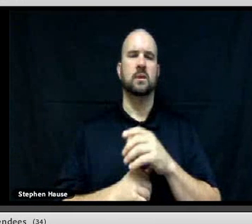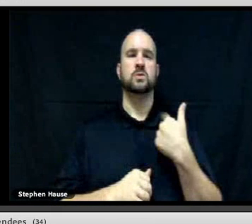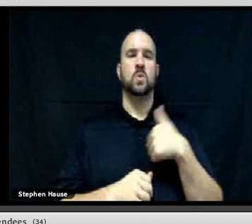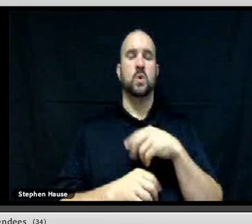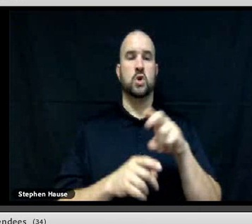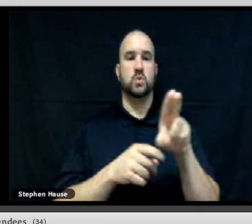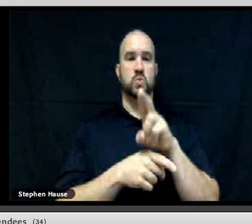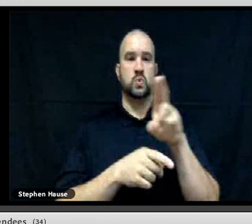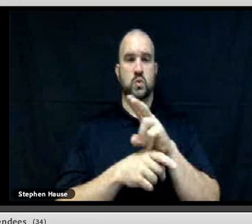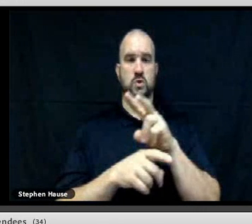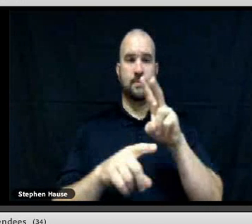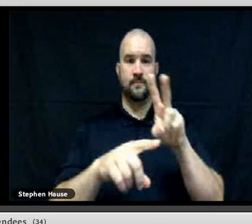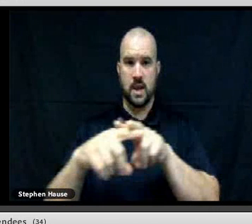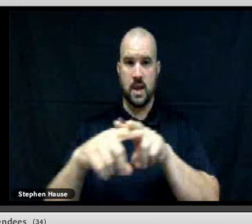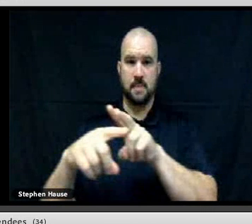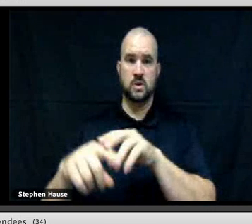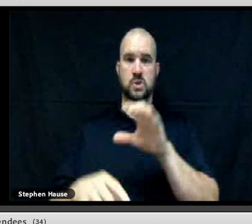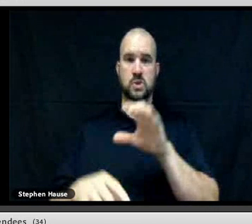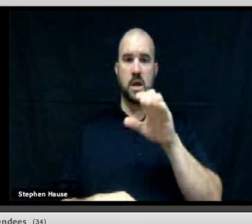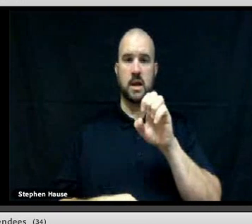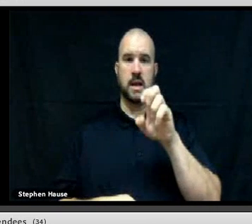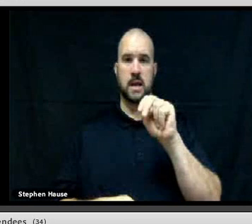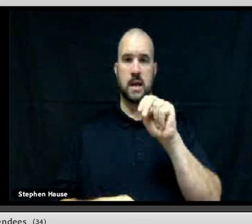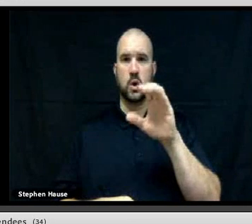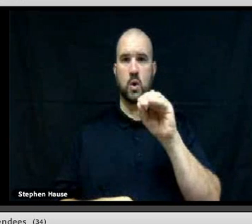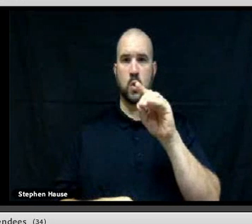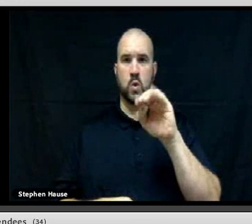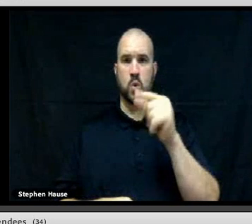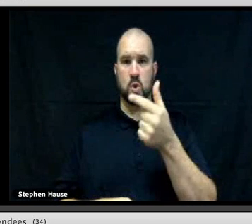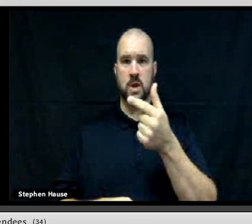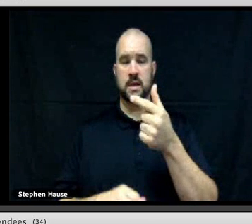um, using content standards, um, and following technical standards,